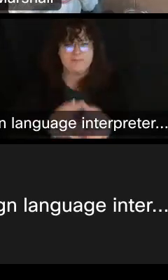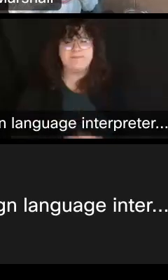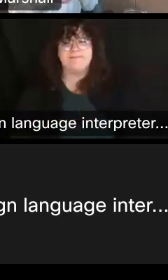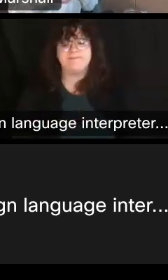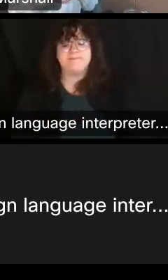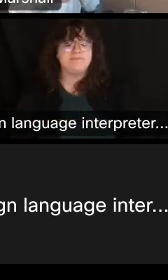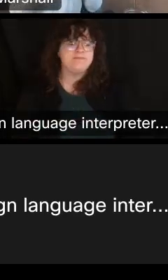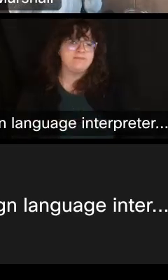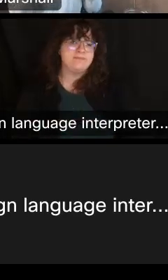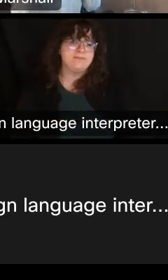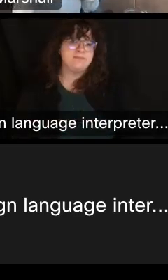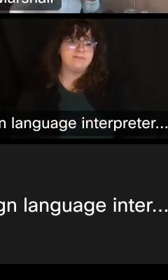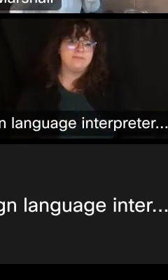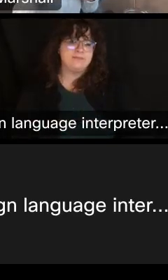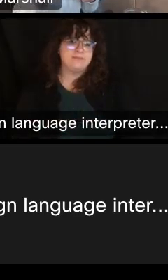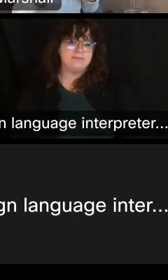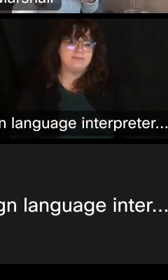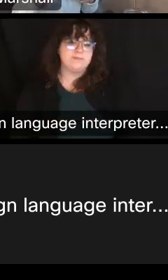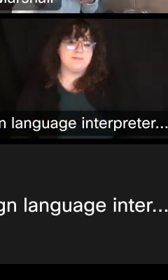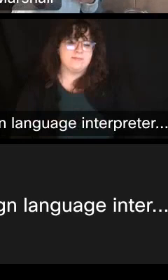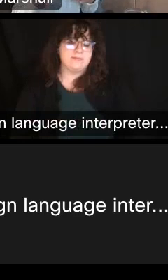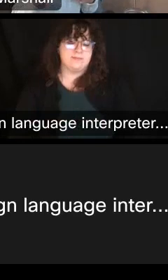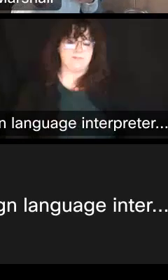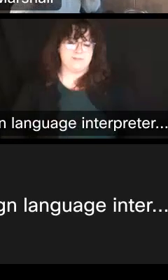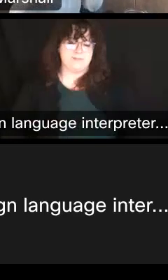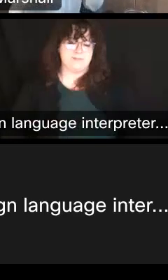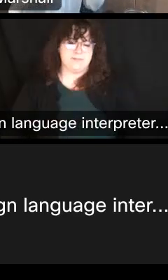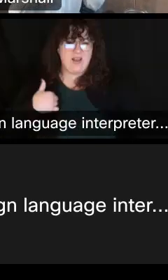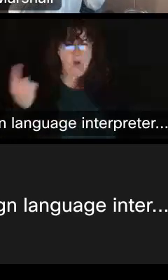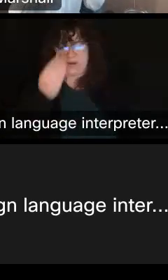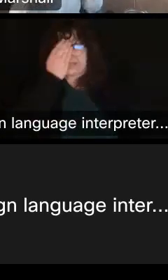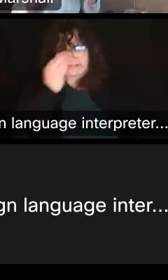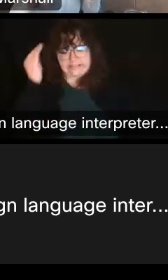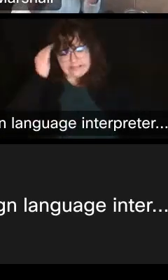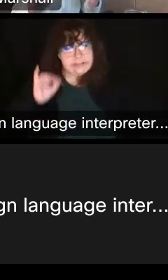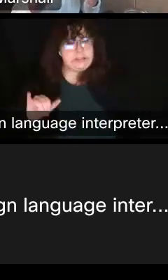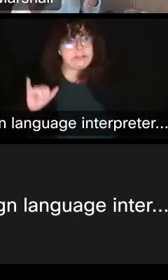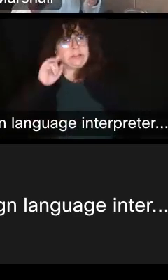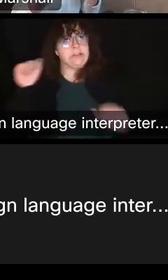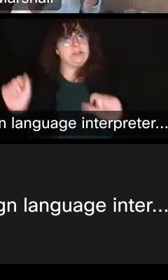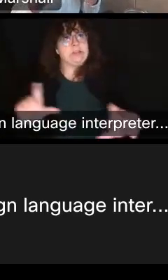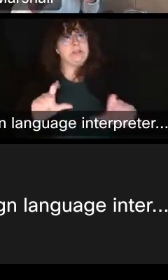So, I always kind of keep that in the back of my head is how do kids do better? They